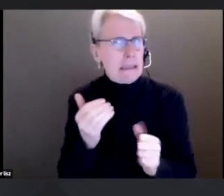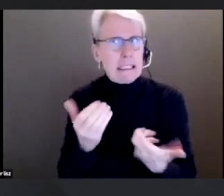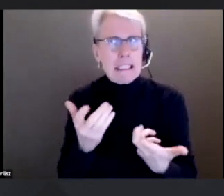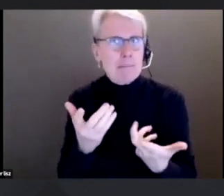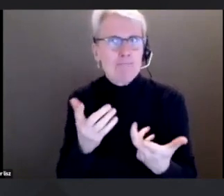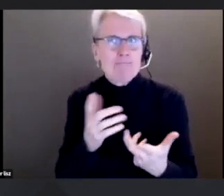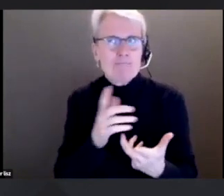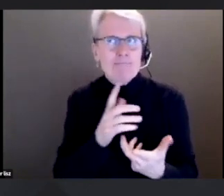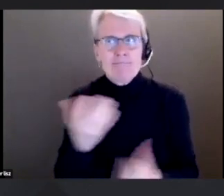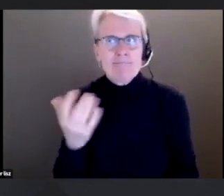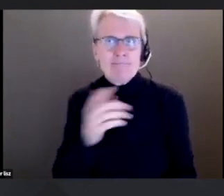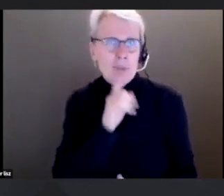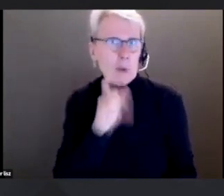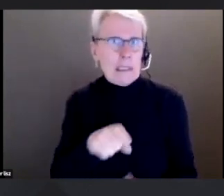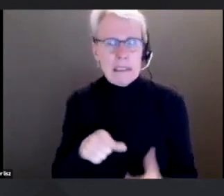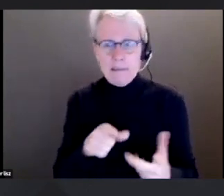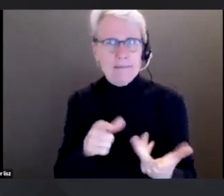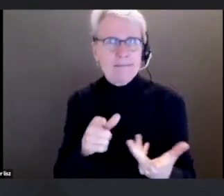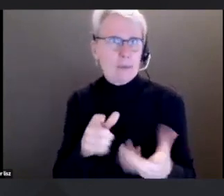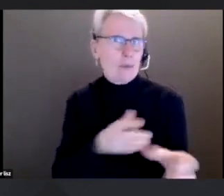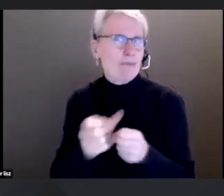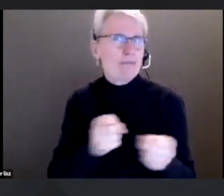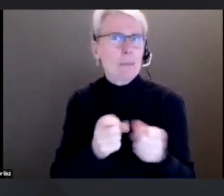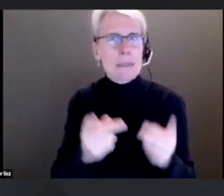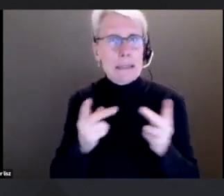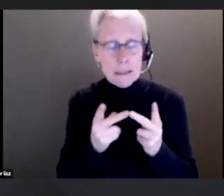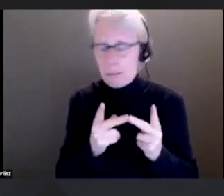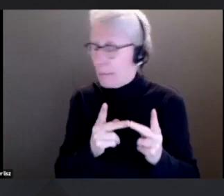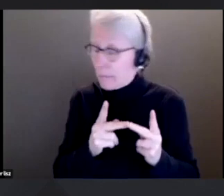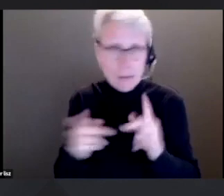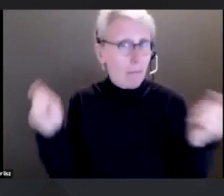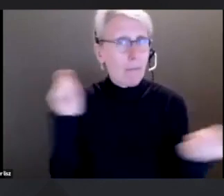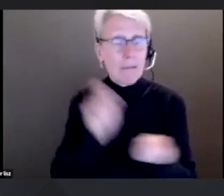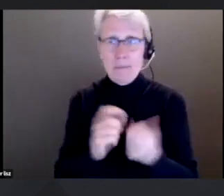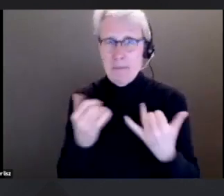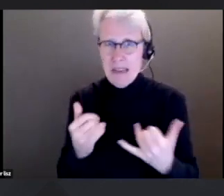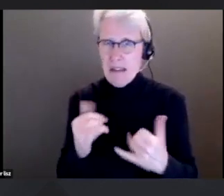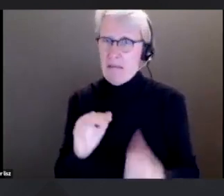when we have the opportunity to highlight this talented, qualified pool of individuals